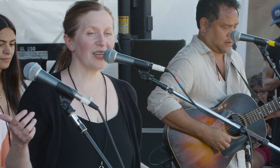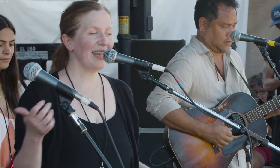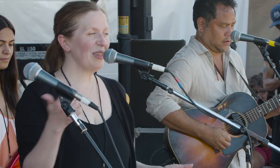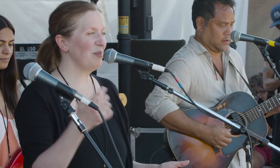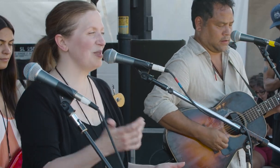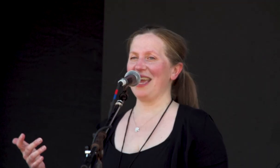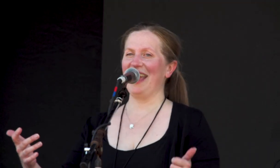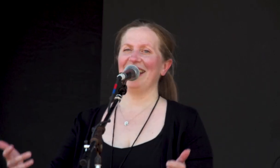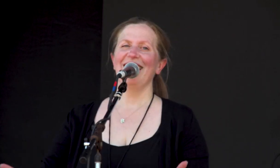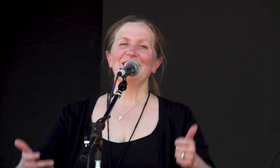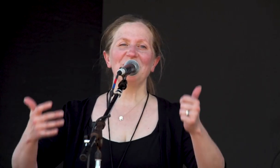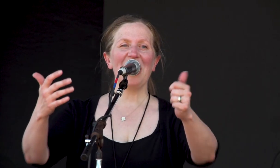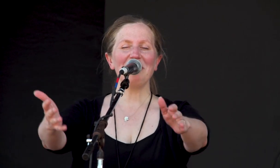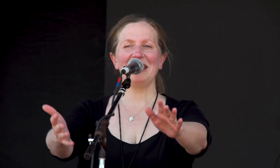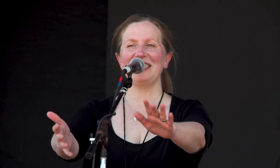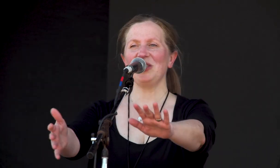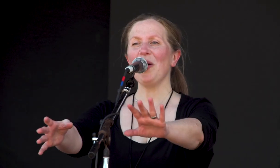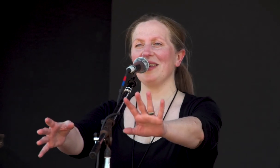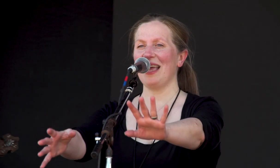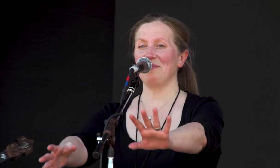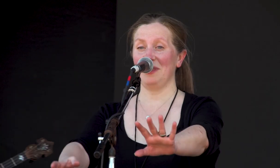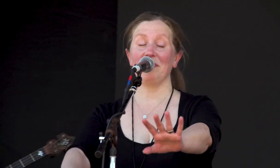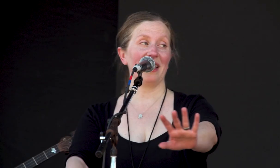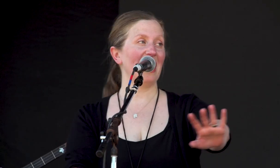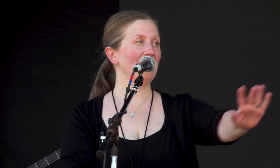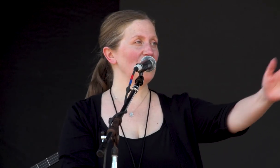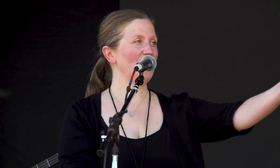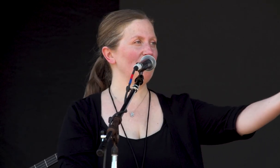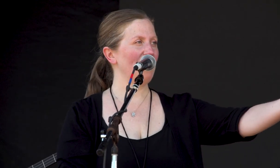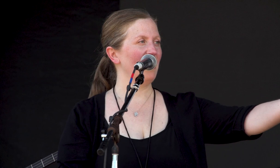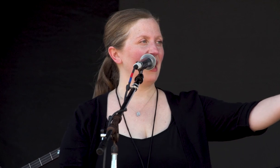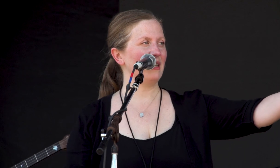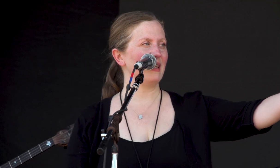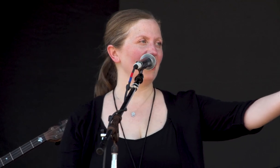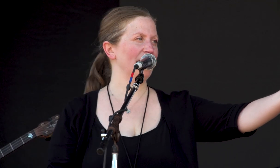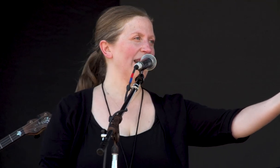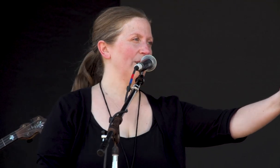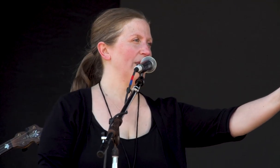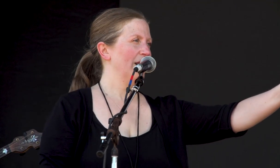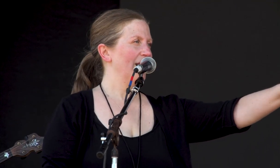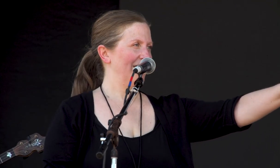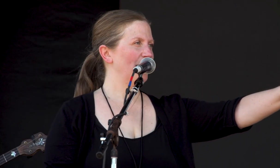chickadee, and the blue jay. So now I'm going to teach you all something, and I'm gonna do with my friend. I didn't get your name.